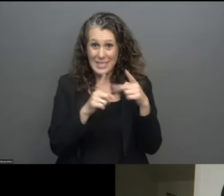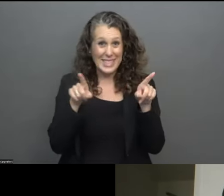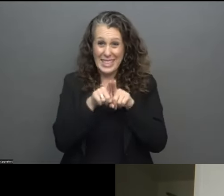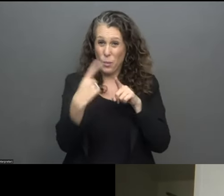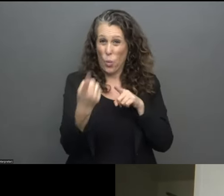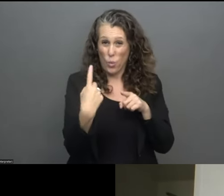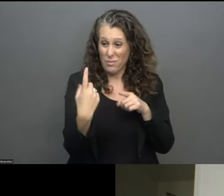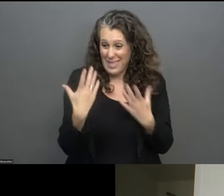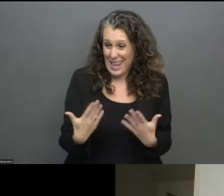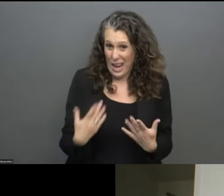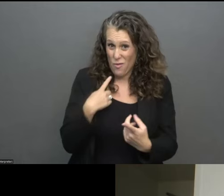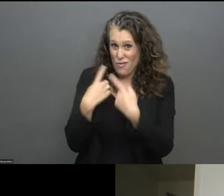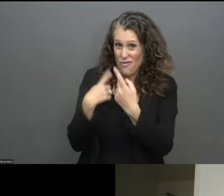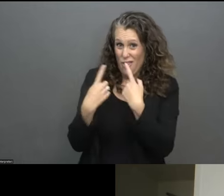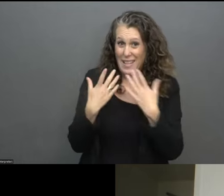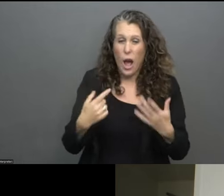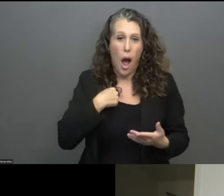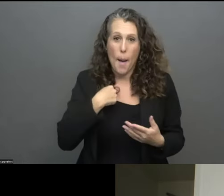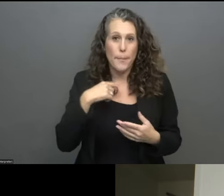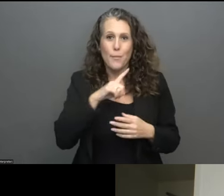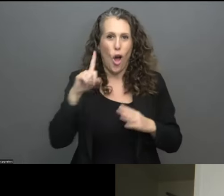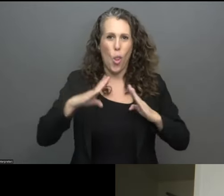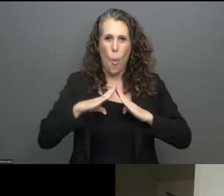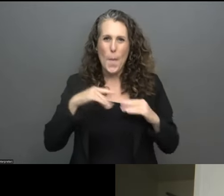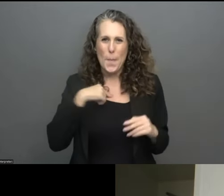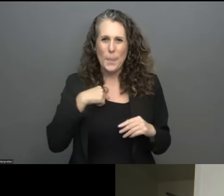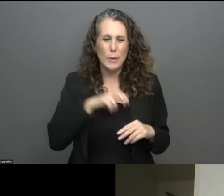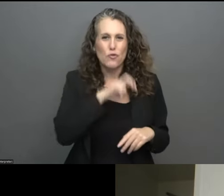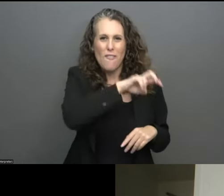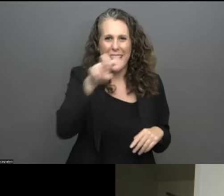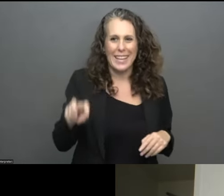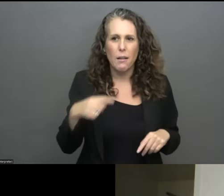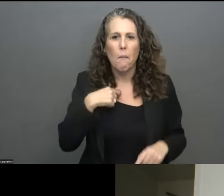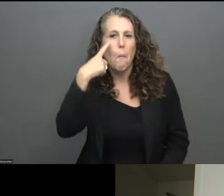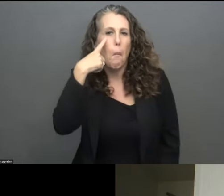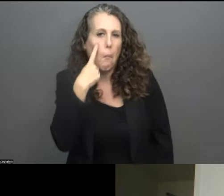10:32:54 I'm traveling around, and we are trying to see how the other organizations